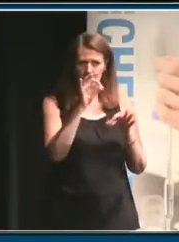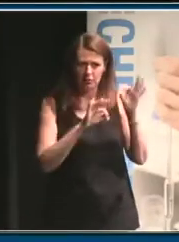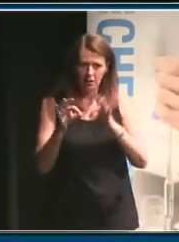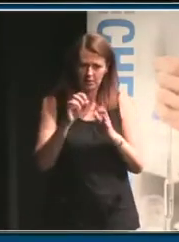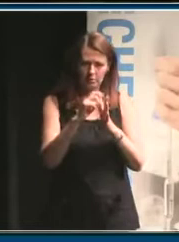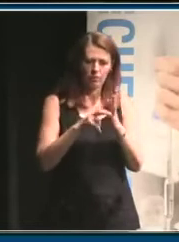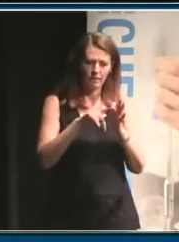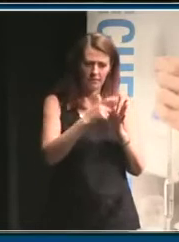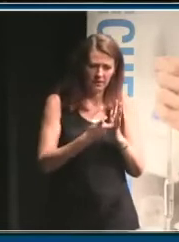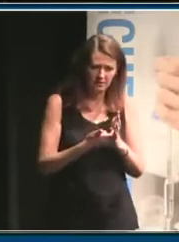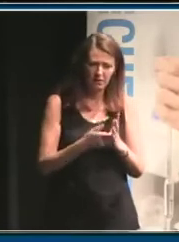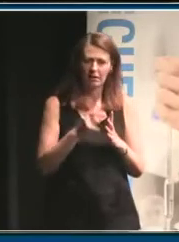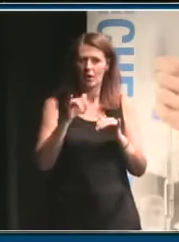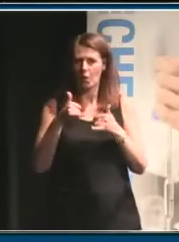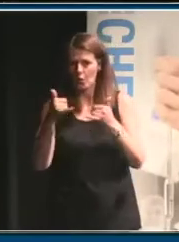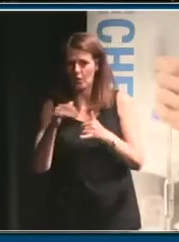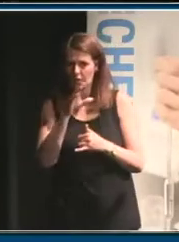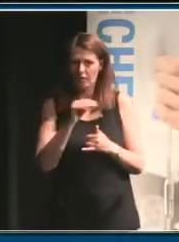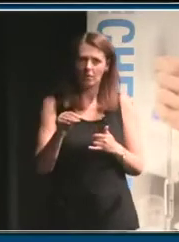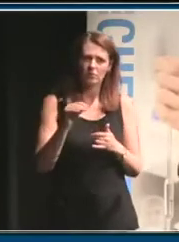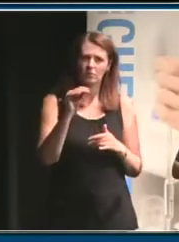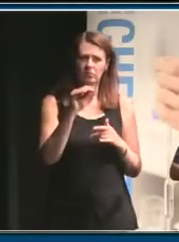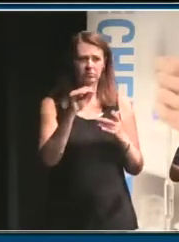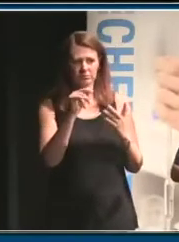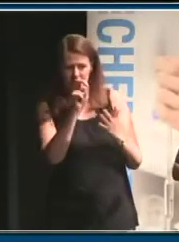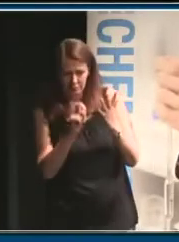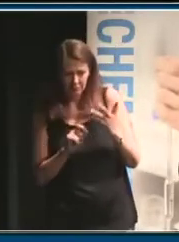award from the president, I spent a half an hour in the oval office. I don't know which one of us